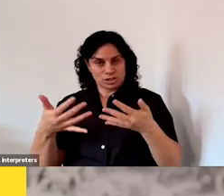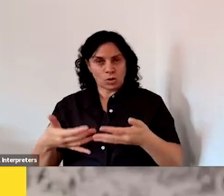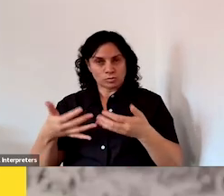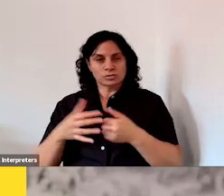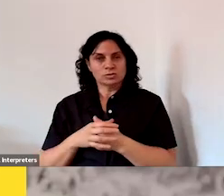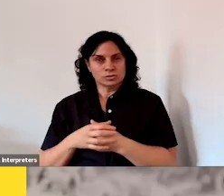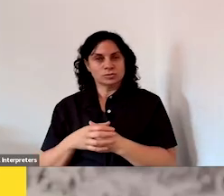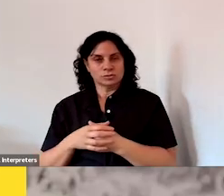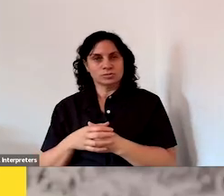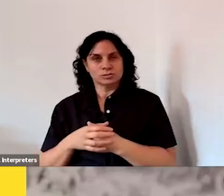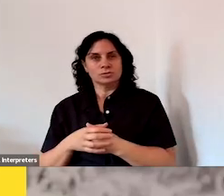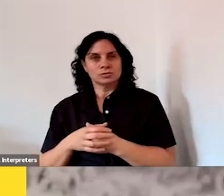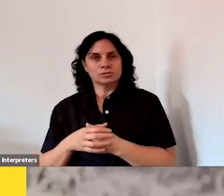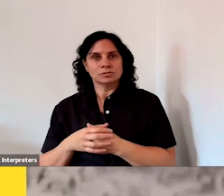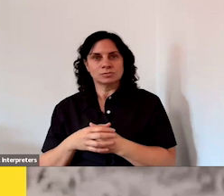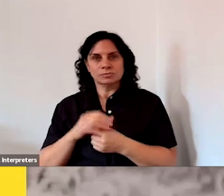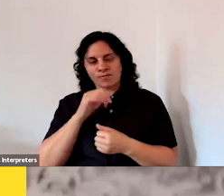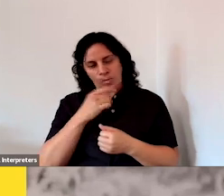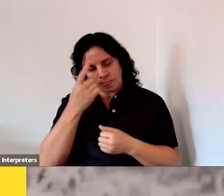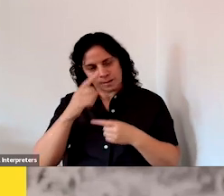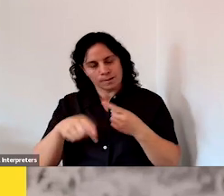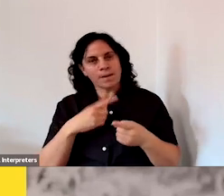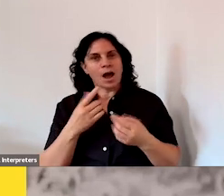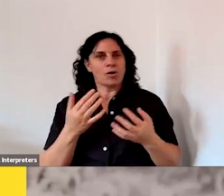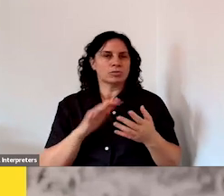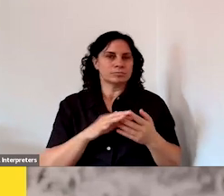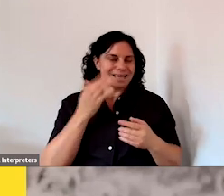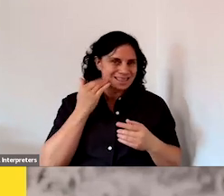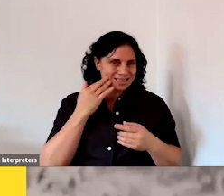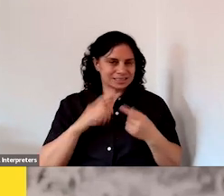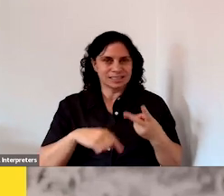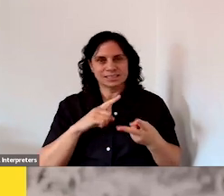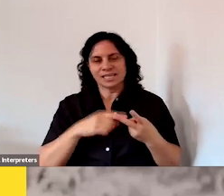for socio demographic factors including ethnicity, gender, disability,